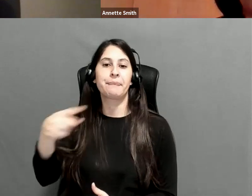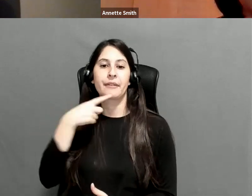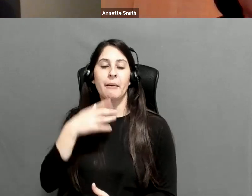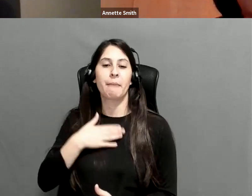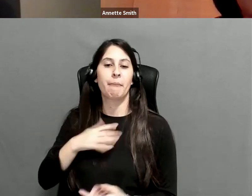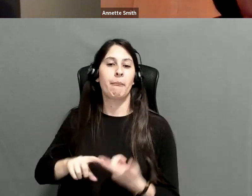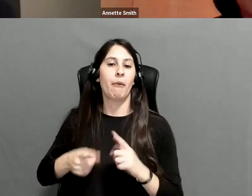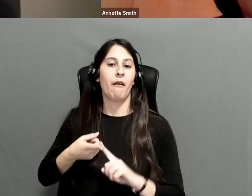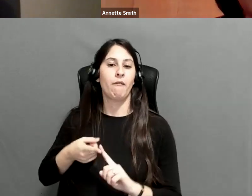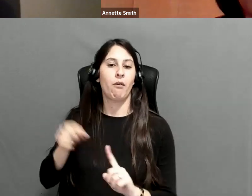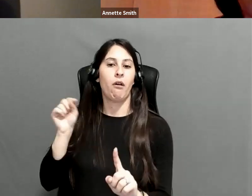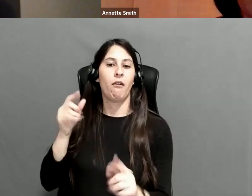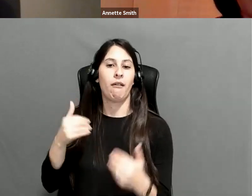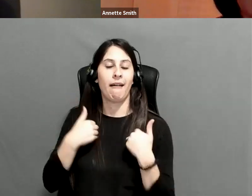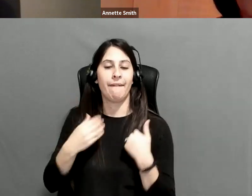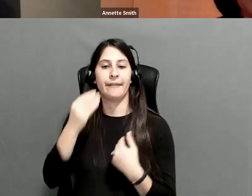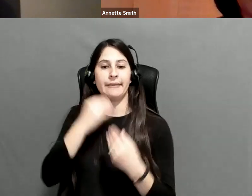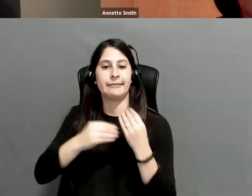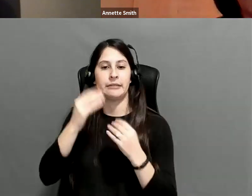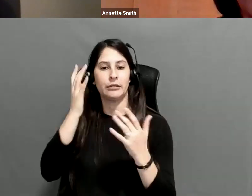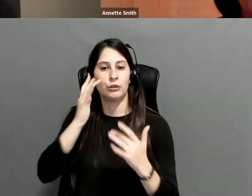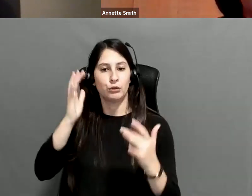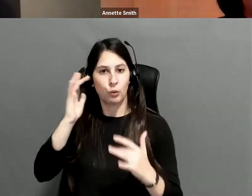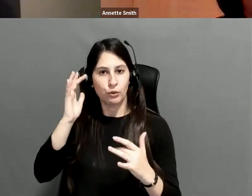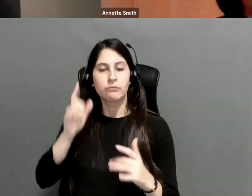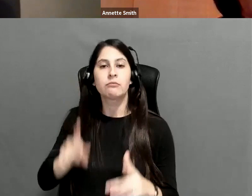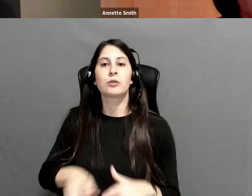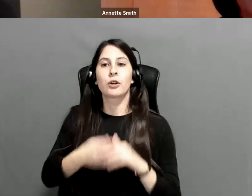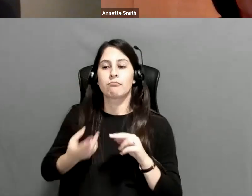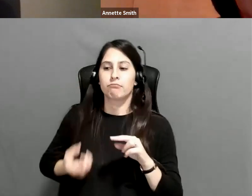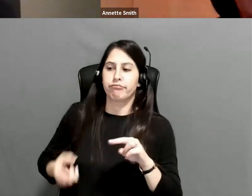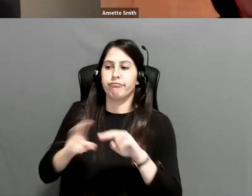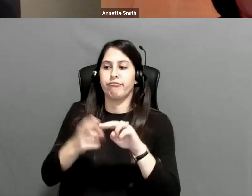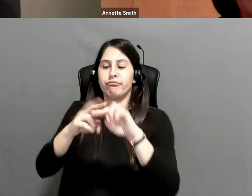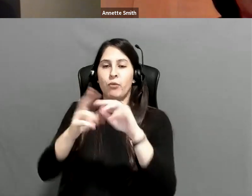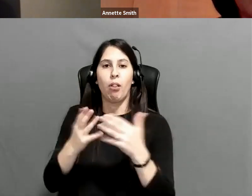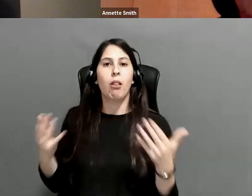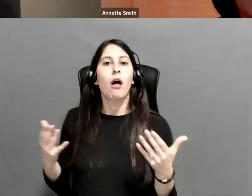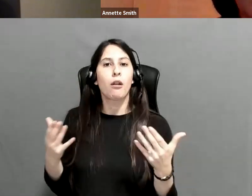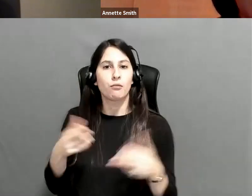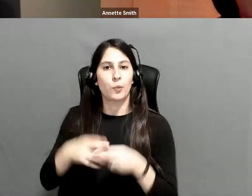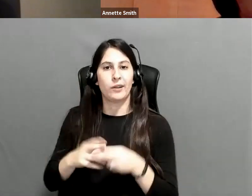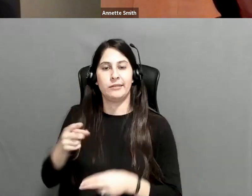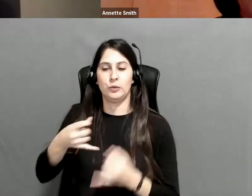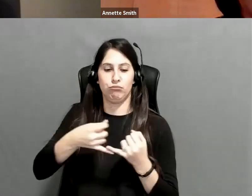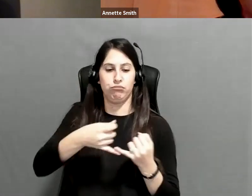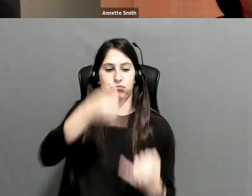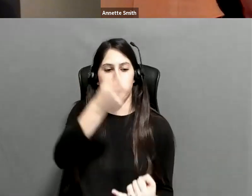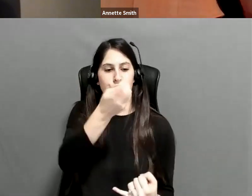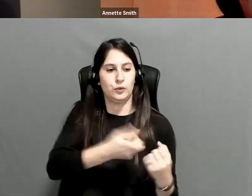And then also we have Maria says a friend of mine has an eating disorder and started gaining